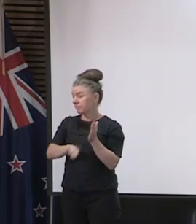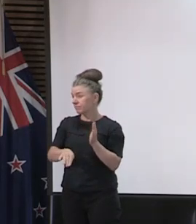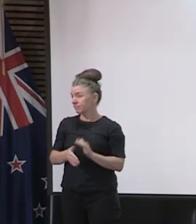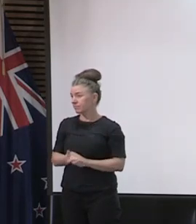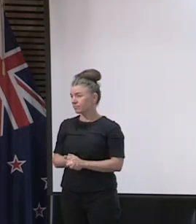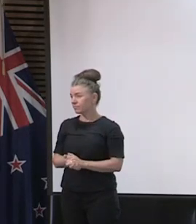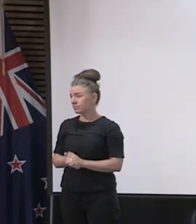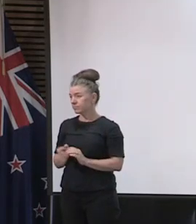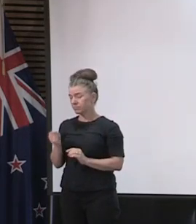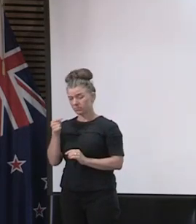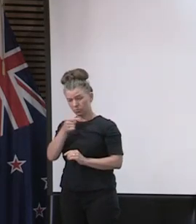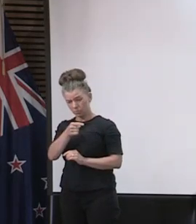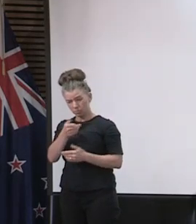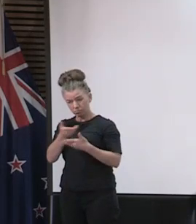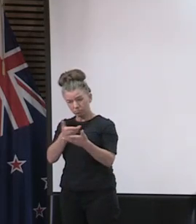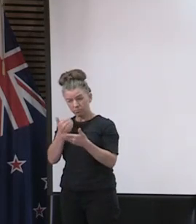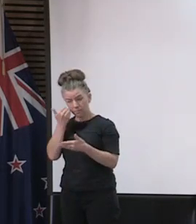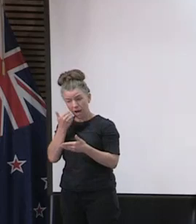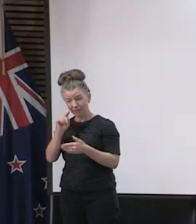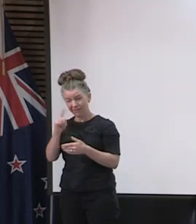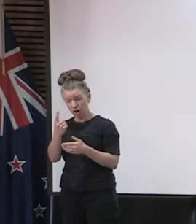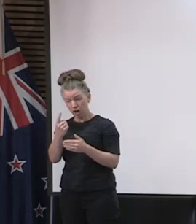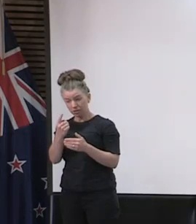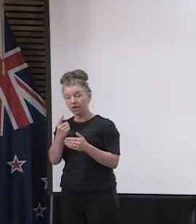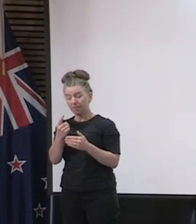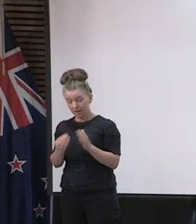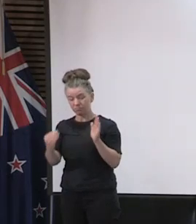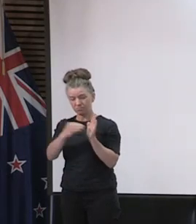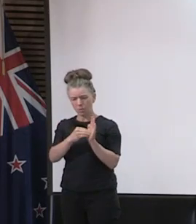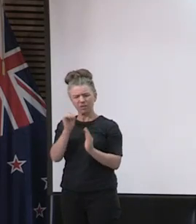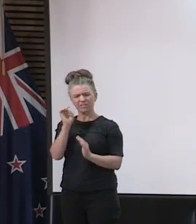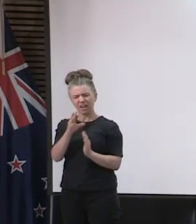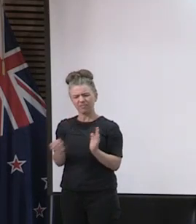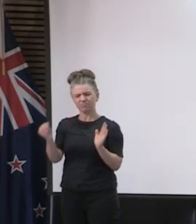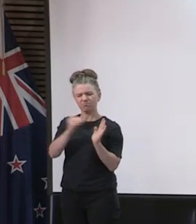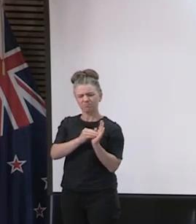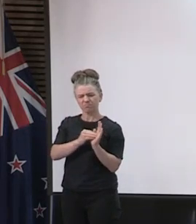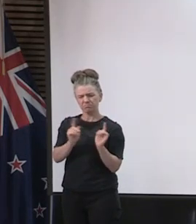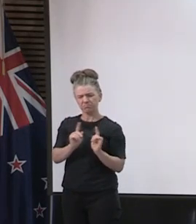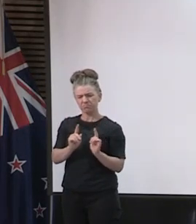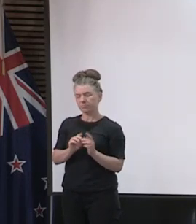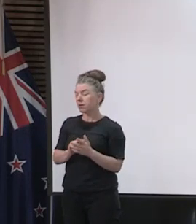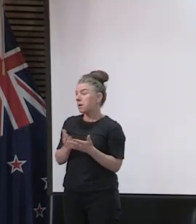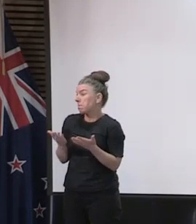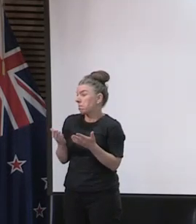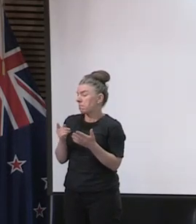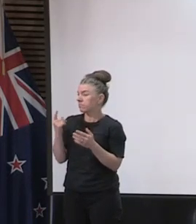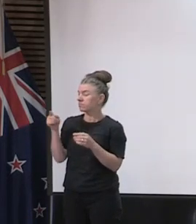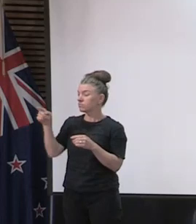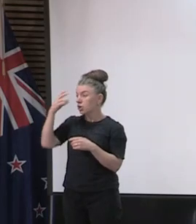others to say they would not have it, that is something